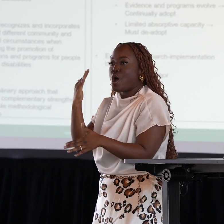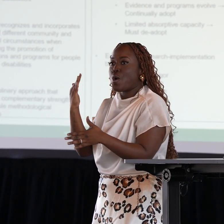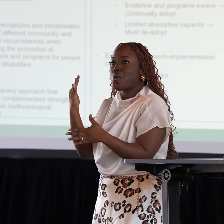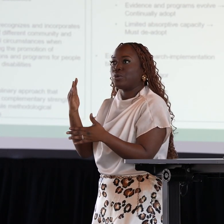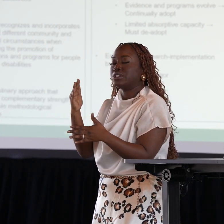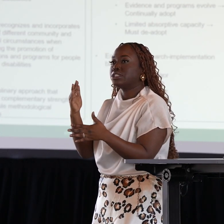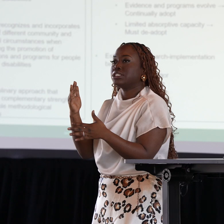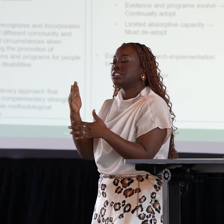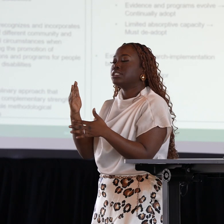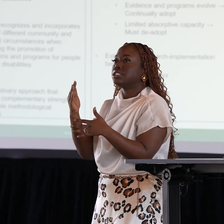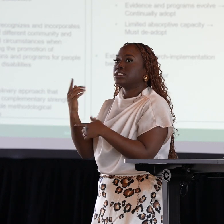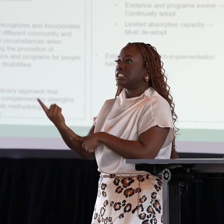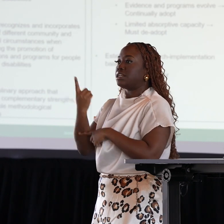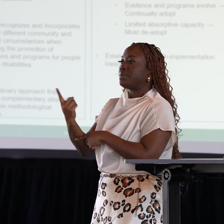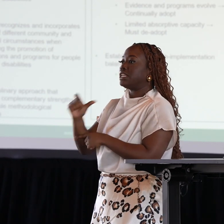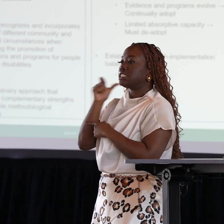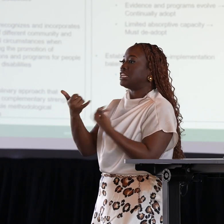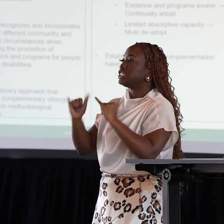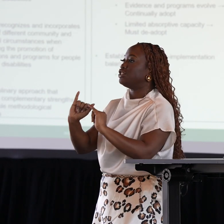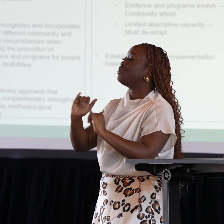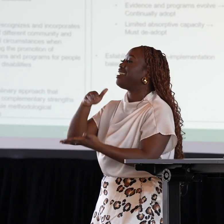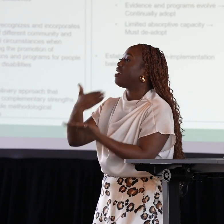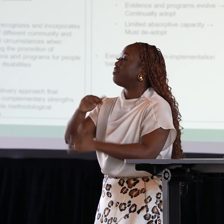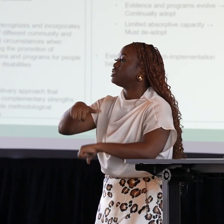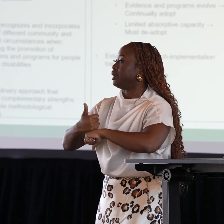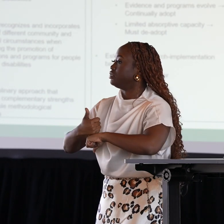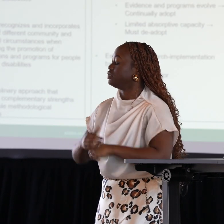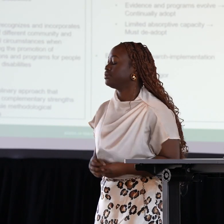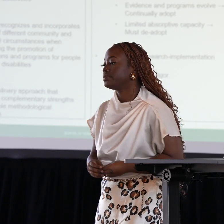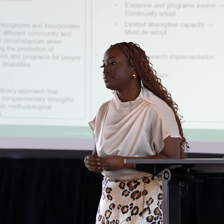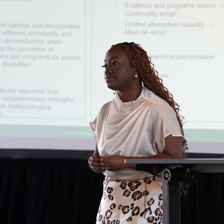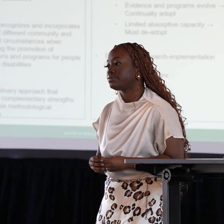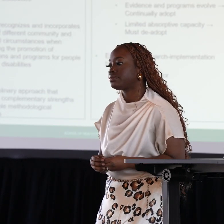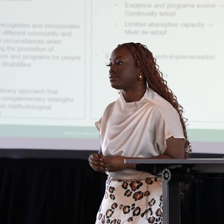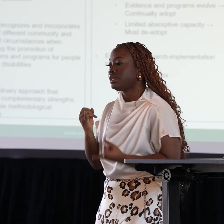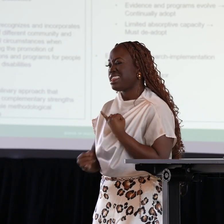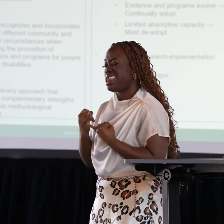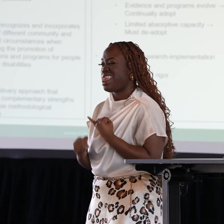longer sort of evidence based. And the last thing I'll mention